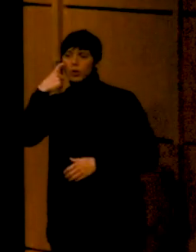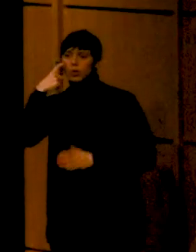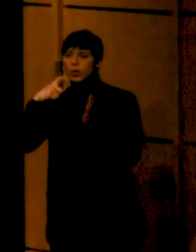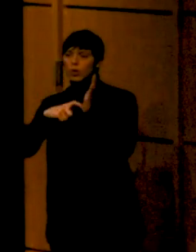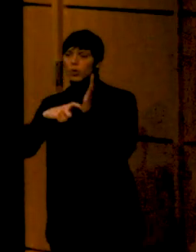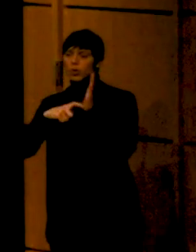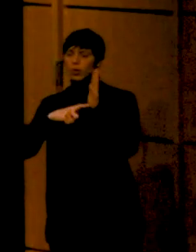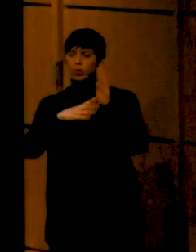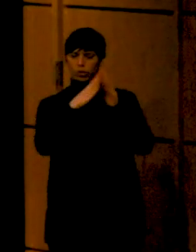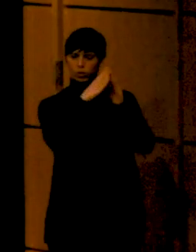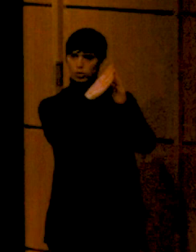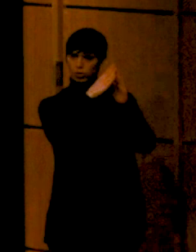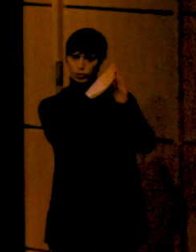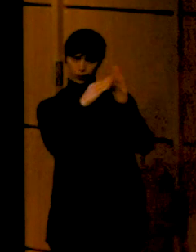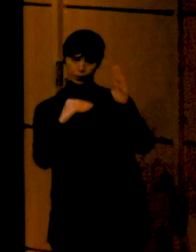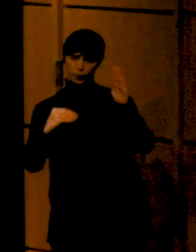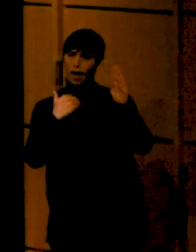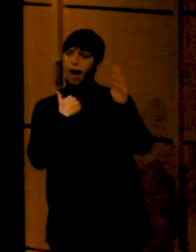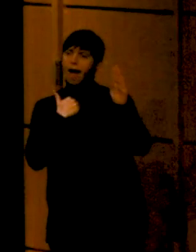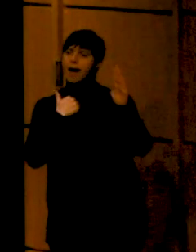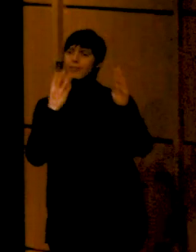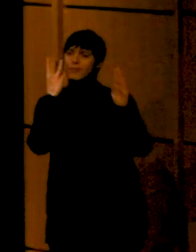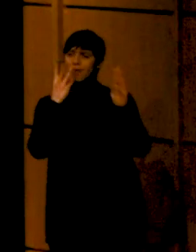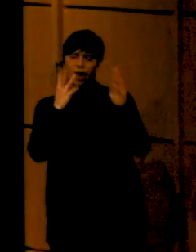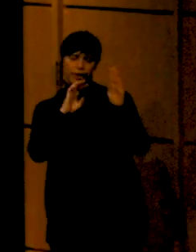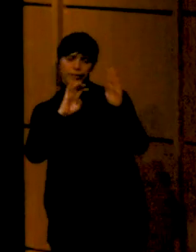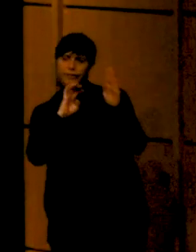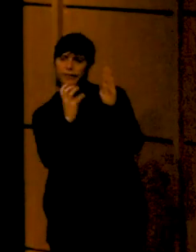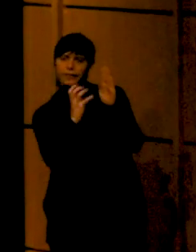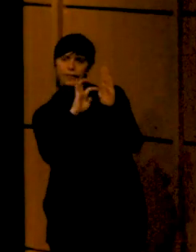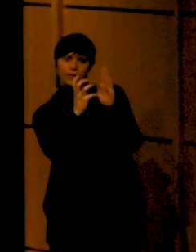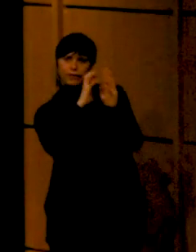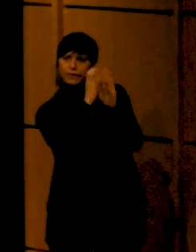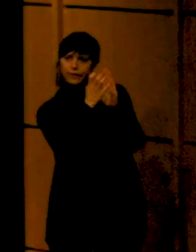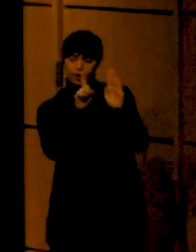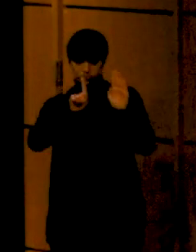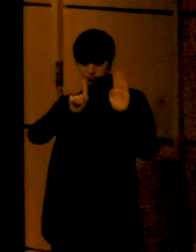And there's Baka standing beside the mountain wearing a cloak of grapes.